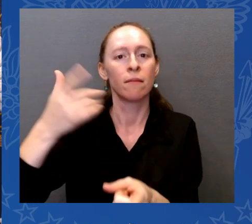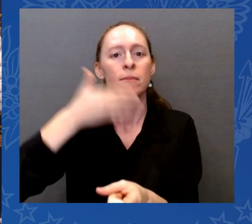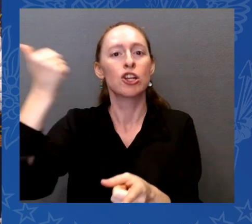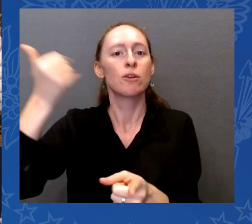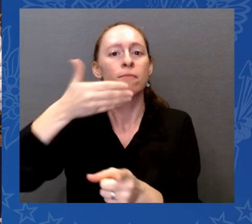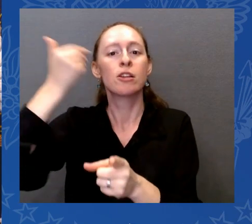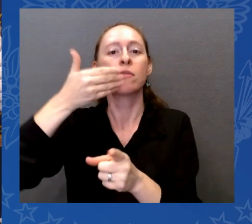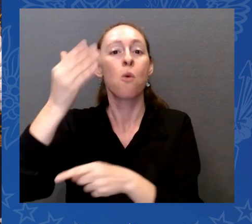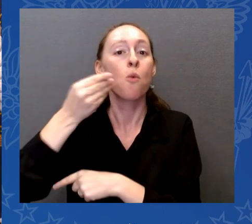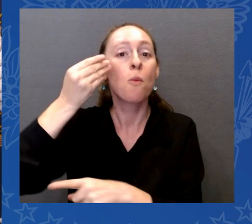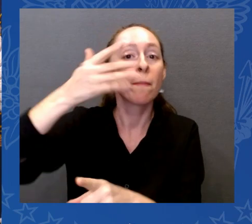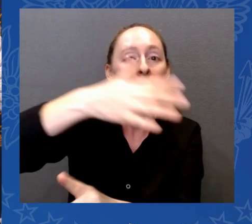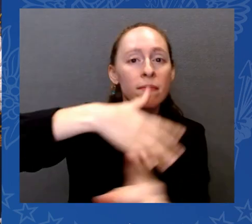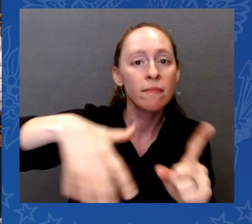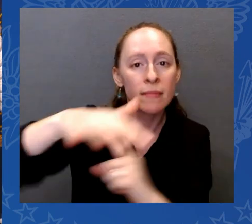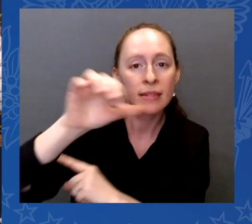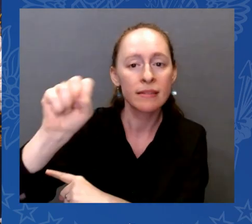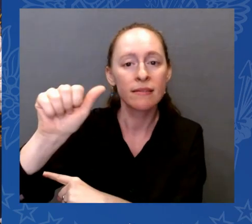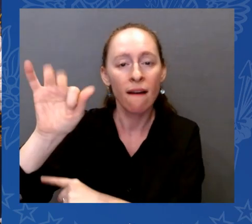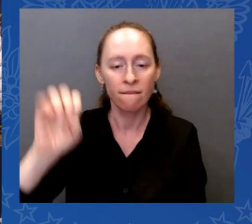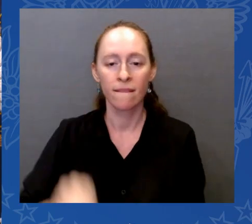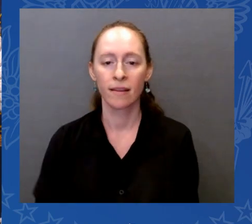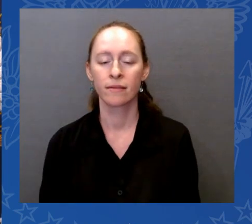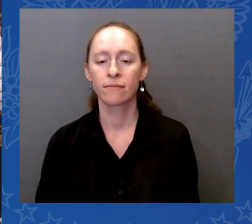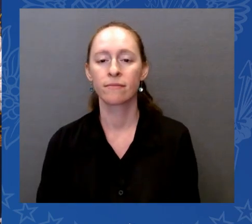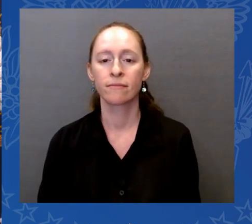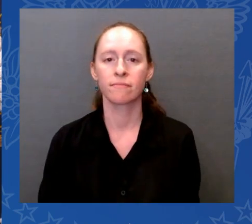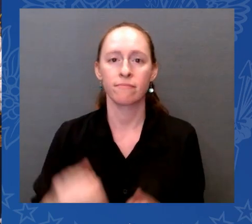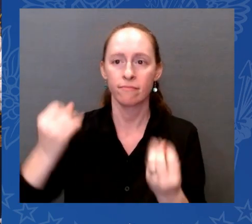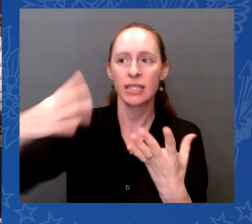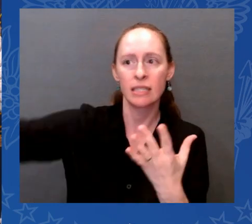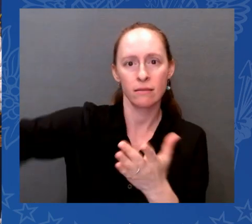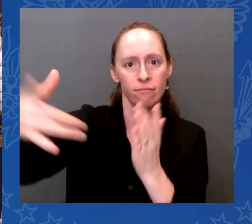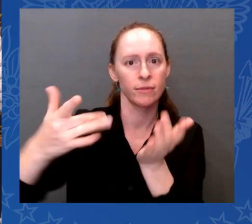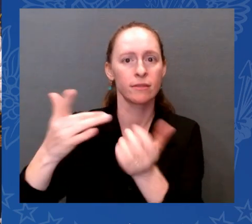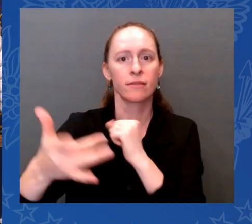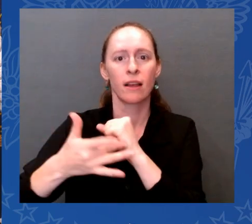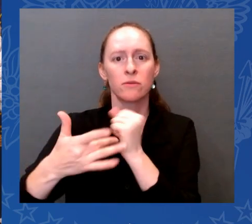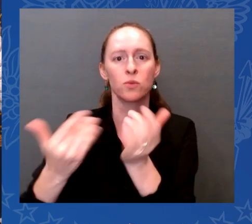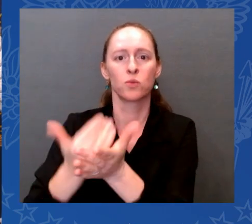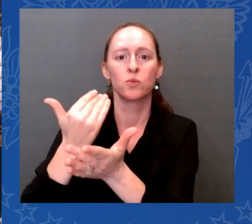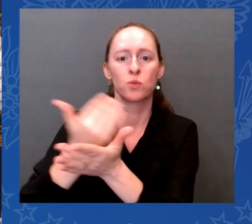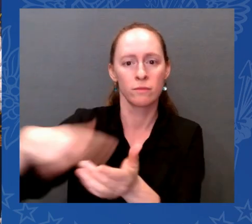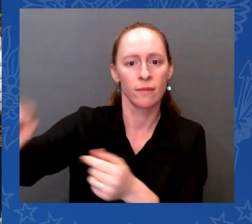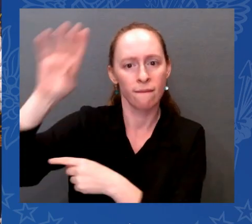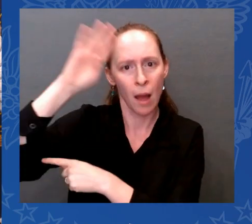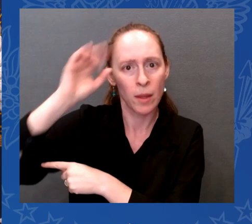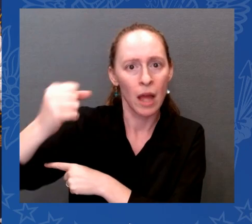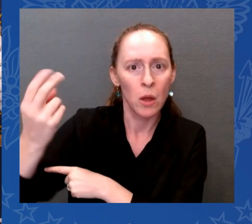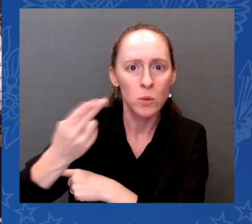rely on to quickly get to the -- to those -- those in need. By the way, we're talking about the --